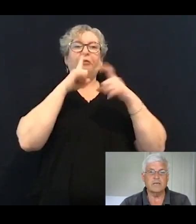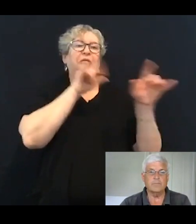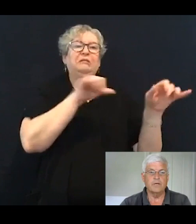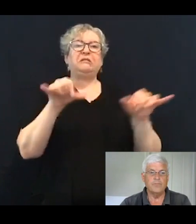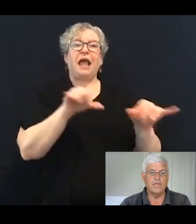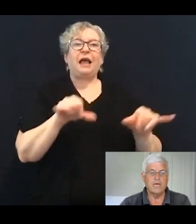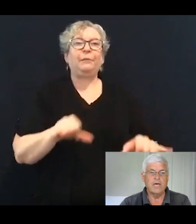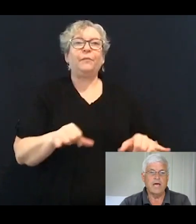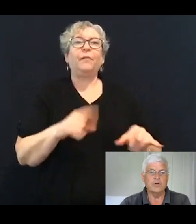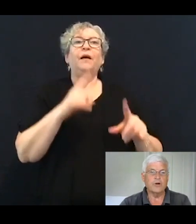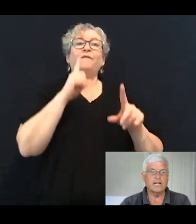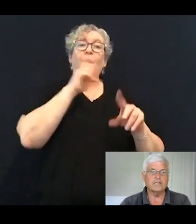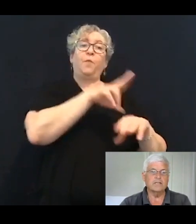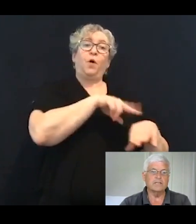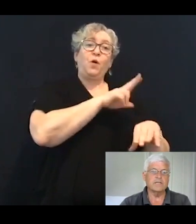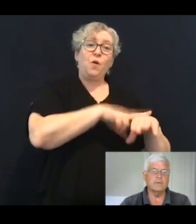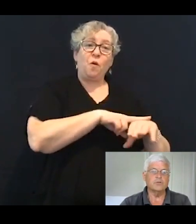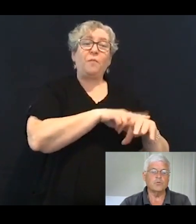And they're practically the same between the normal mouse